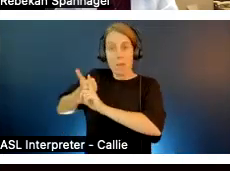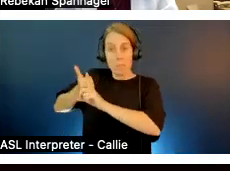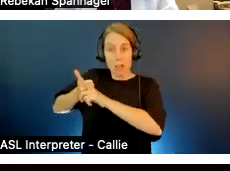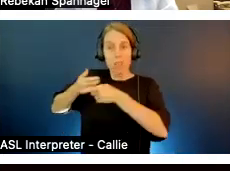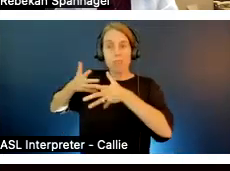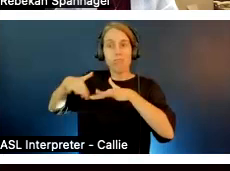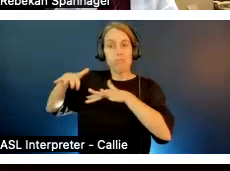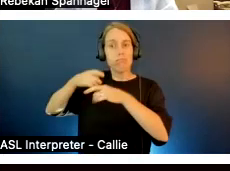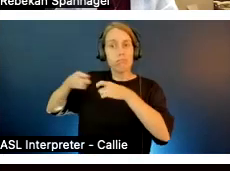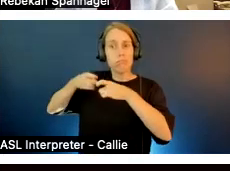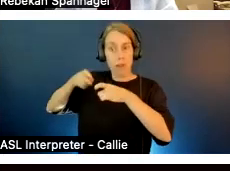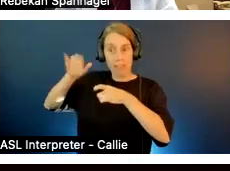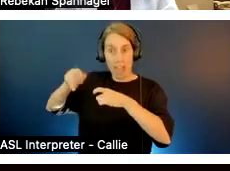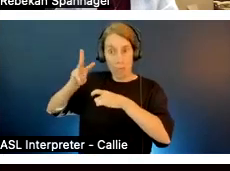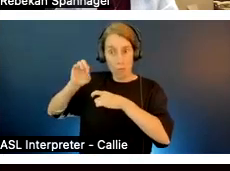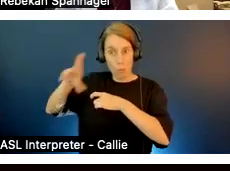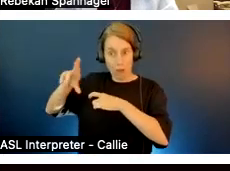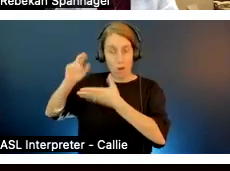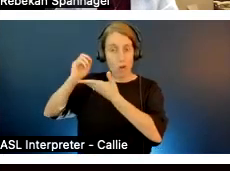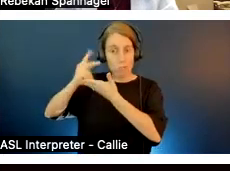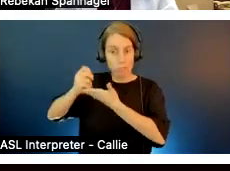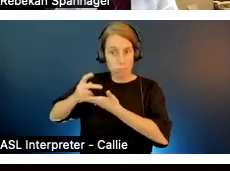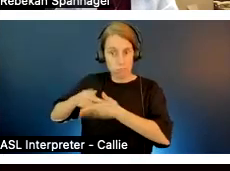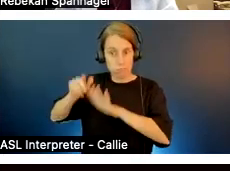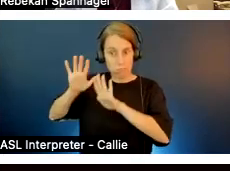waiver operates and the programming services provided through that waiver